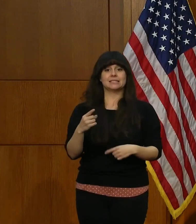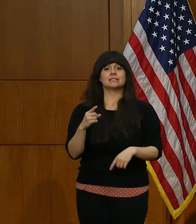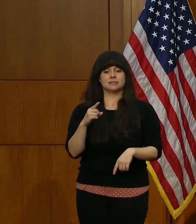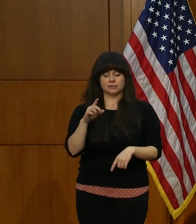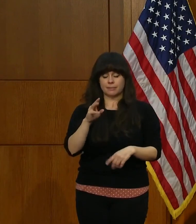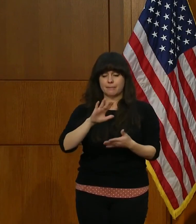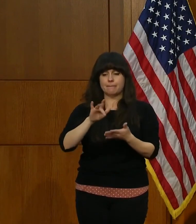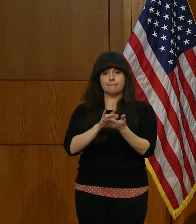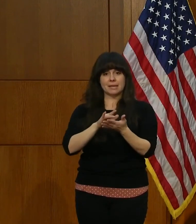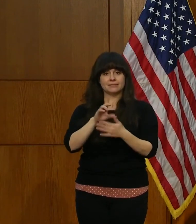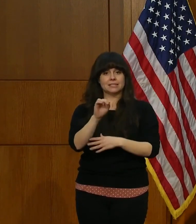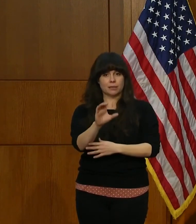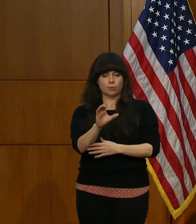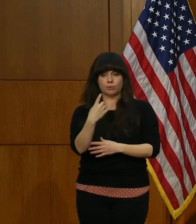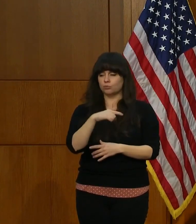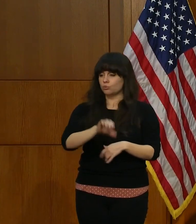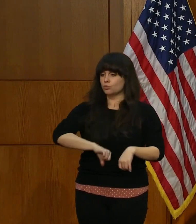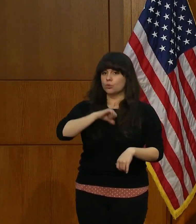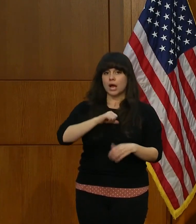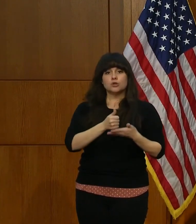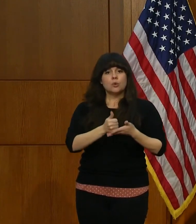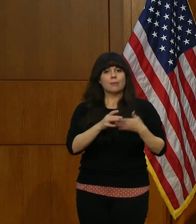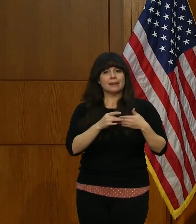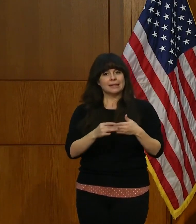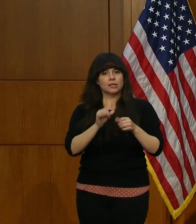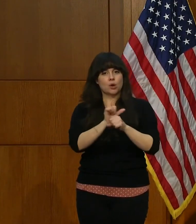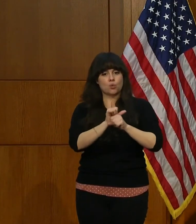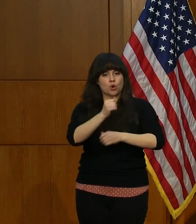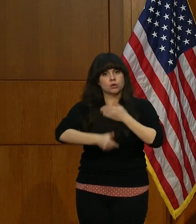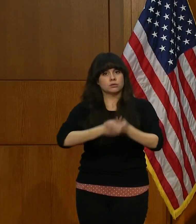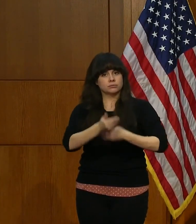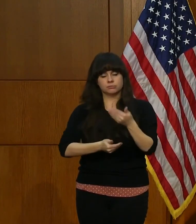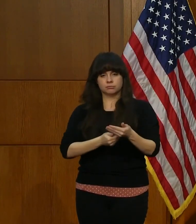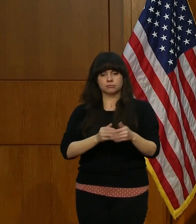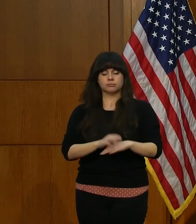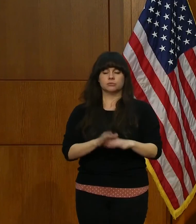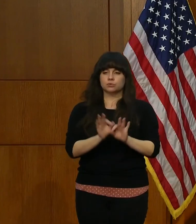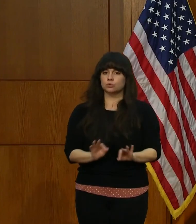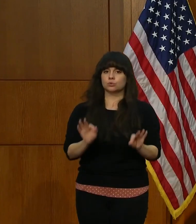VACCINE DOSES SINCE MID DECEMBER. AND WE'RE PROUD TO HELP LEAD THE WAY IN THIS